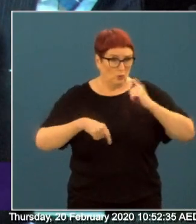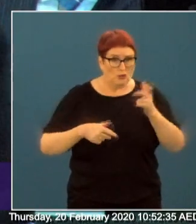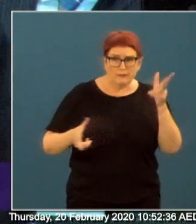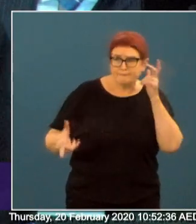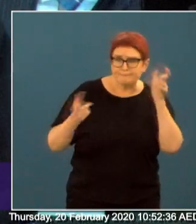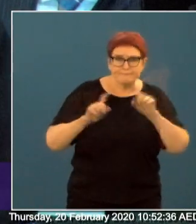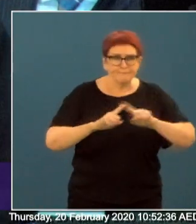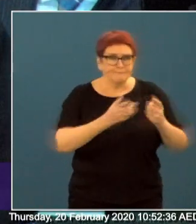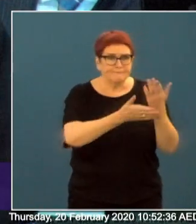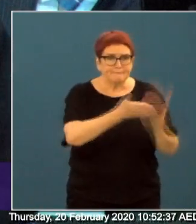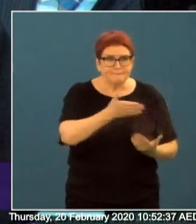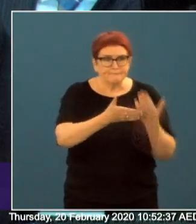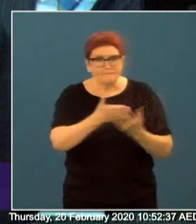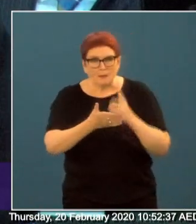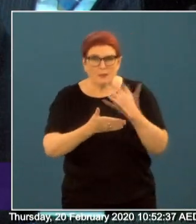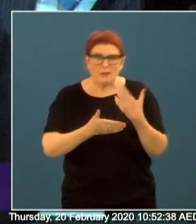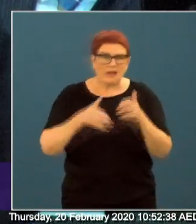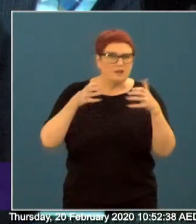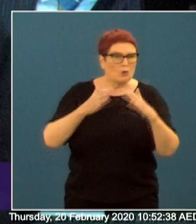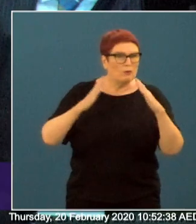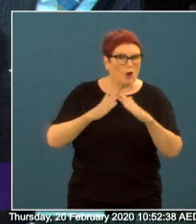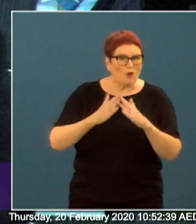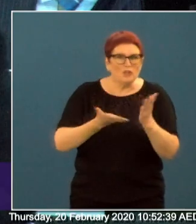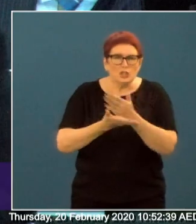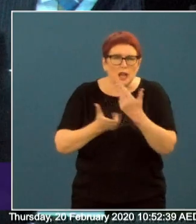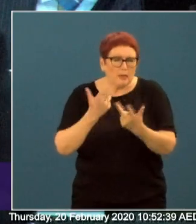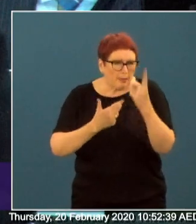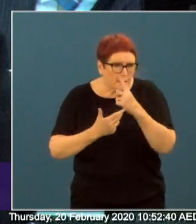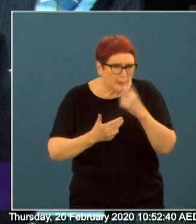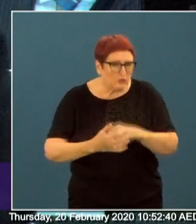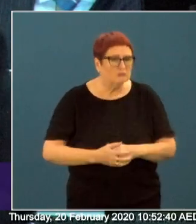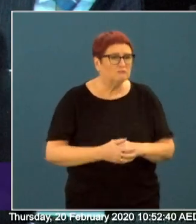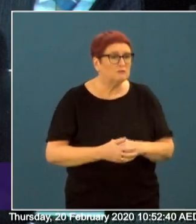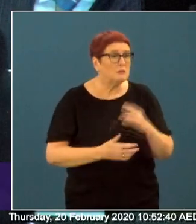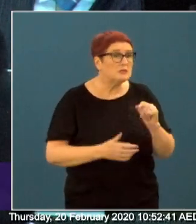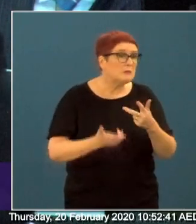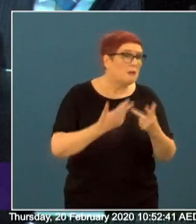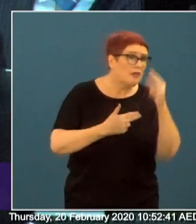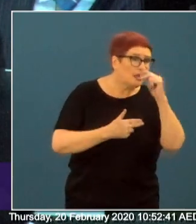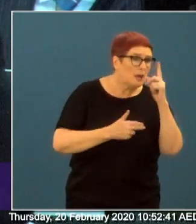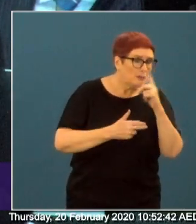of people who live in group homes and some, even young people, who now reside in aged care facilities.